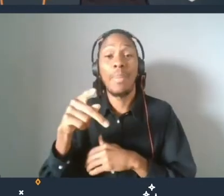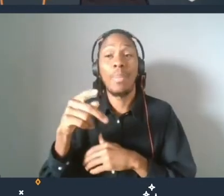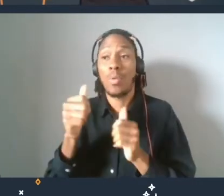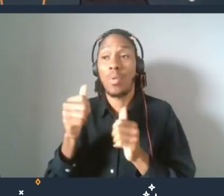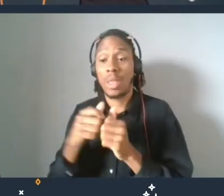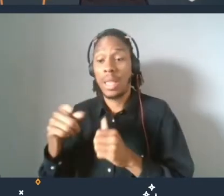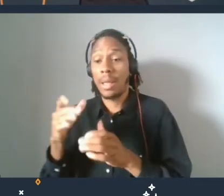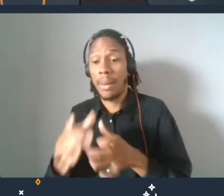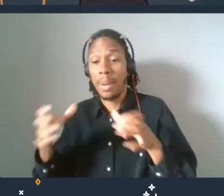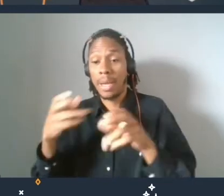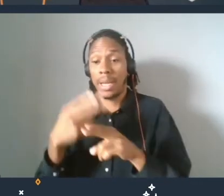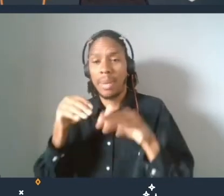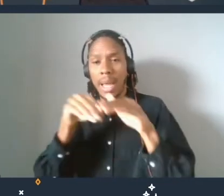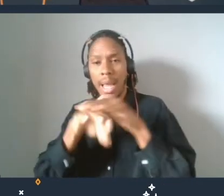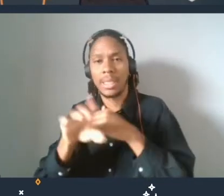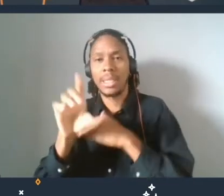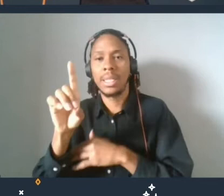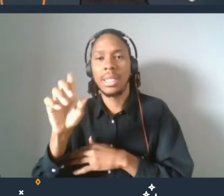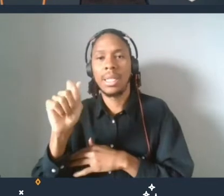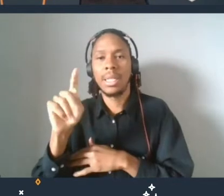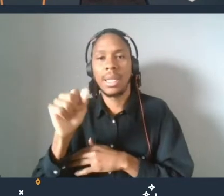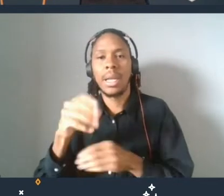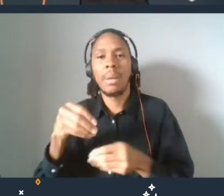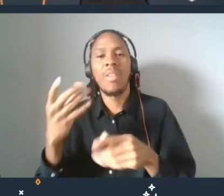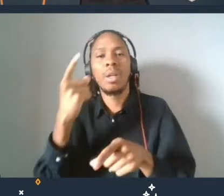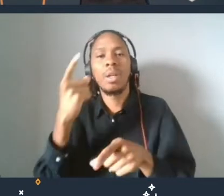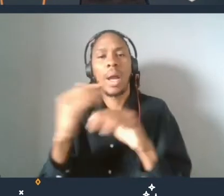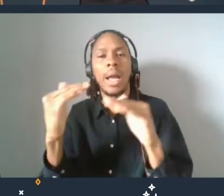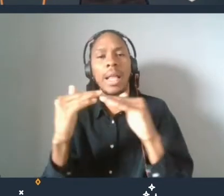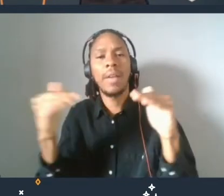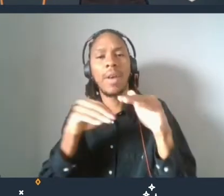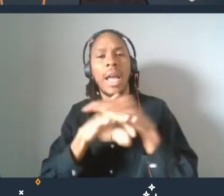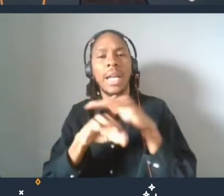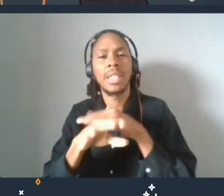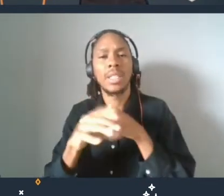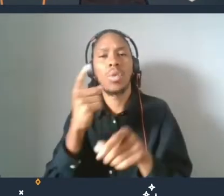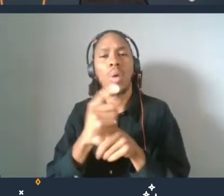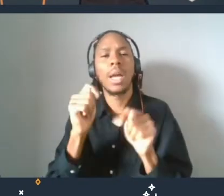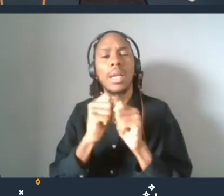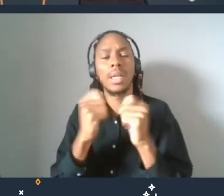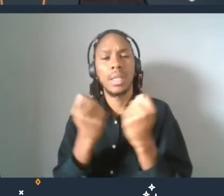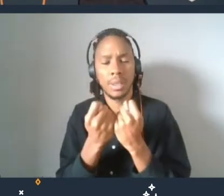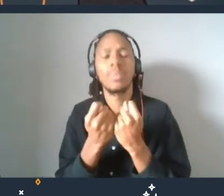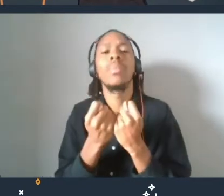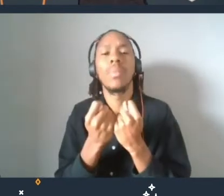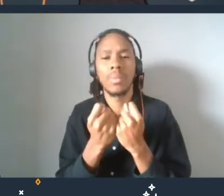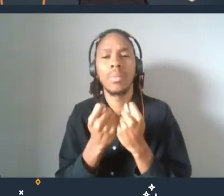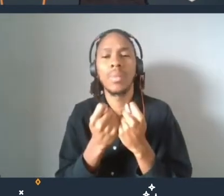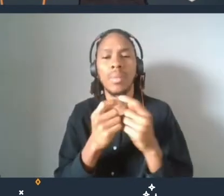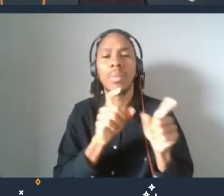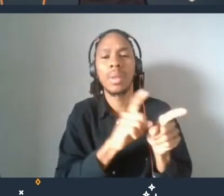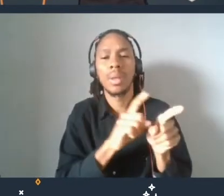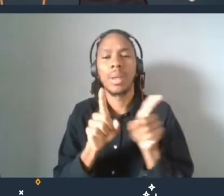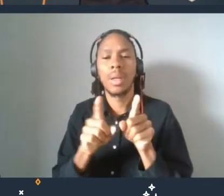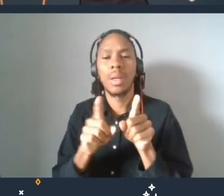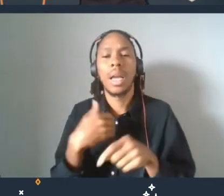while providing the right level of access to the right teams. So in addition, we also launched S3 Multi-Region Access Points